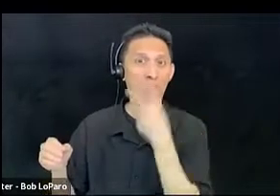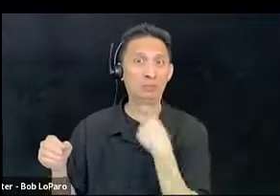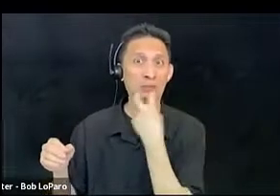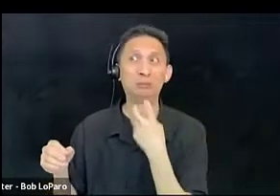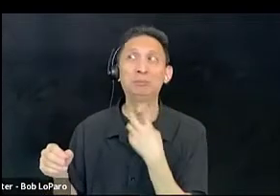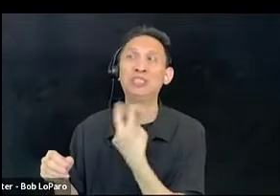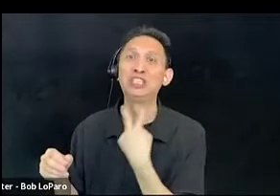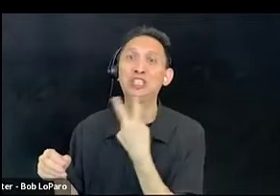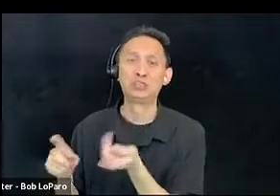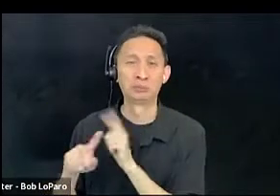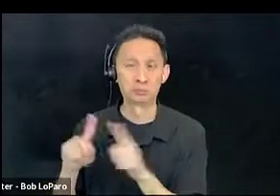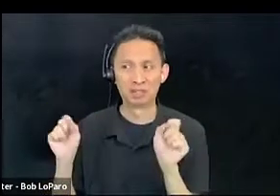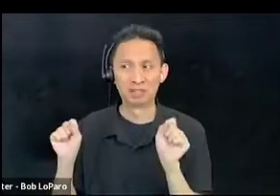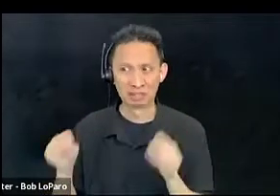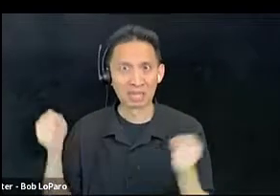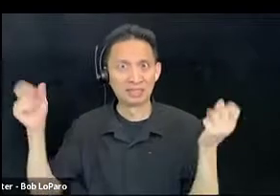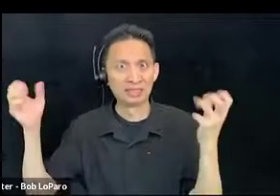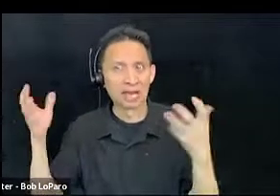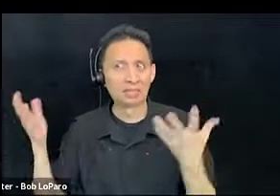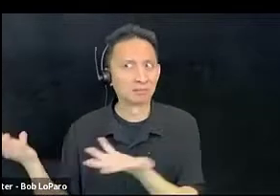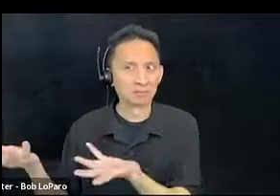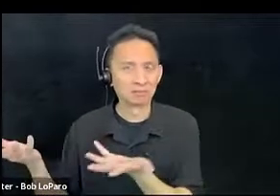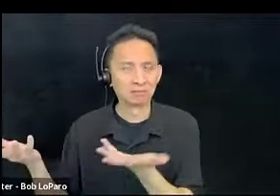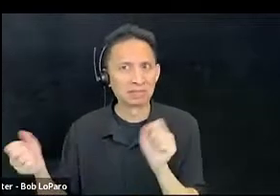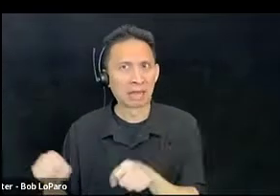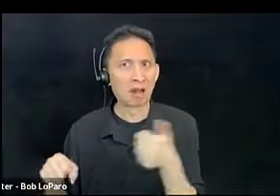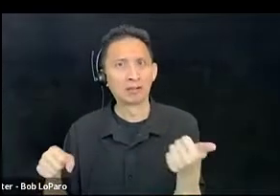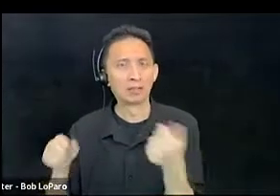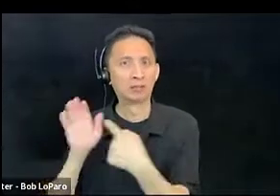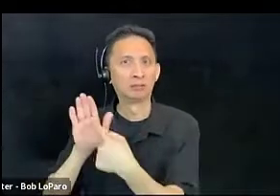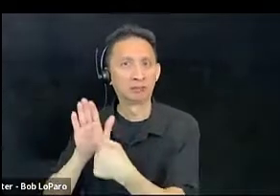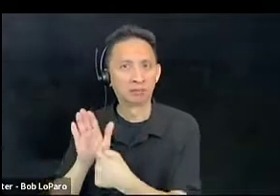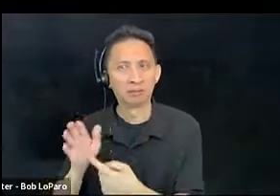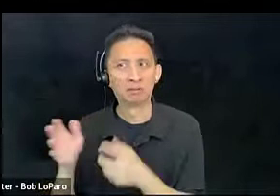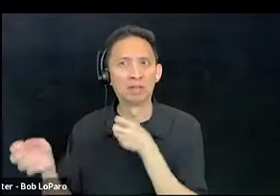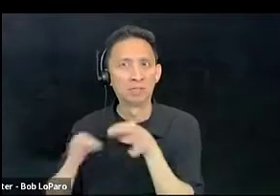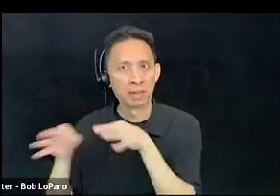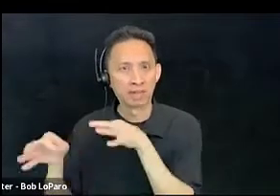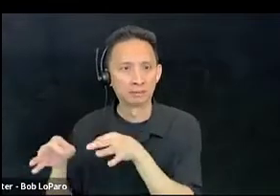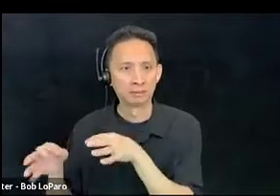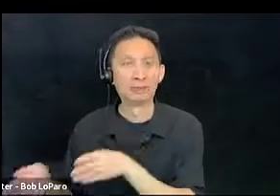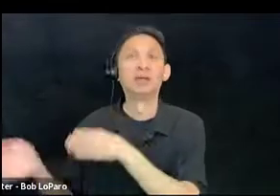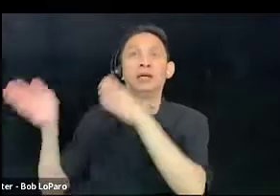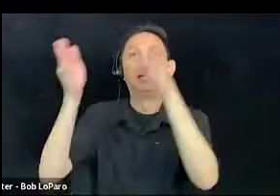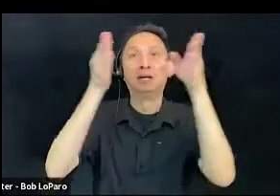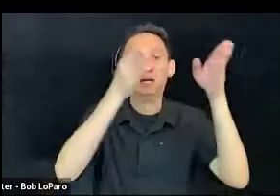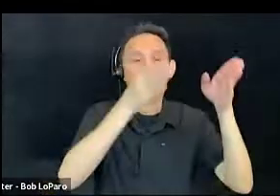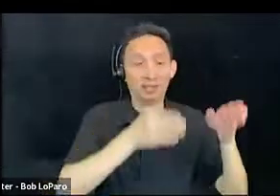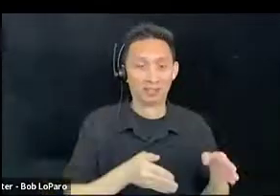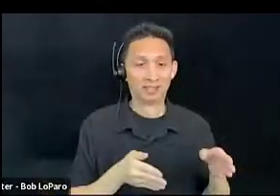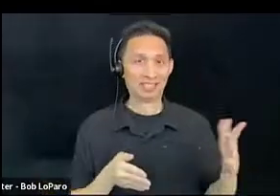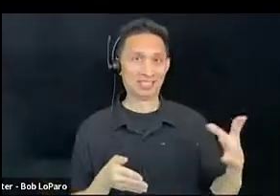And then on the other side of the scale, we're talking about a balance with sensory access, right? And that could be the CVI phase